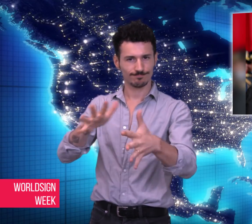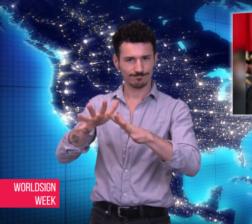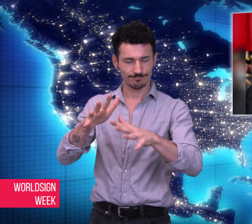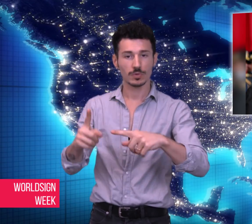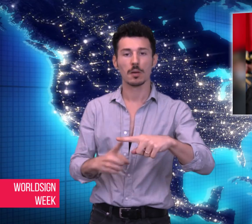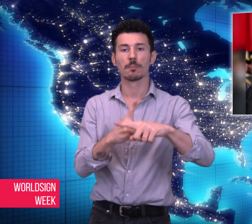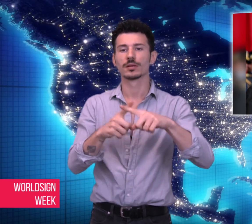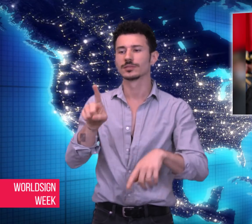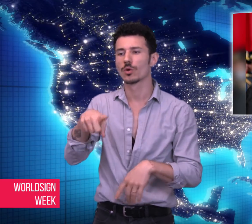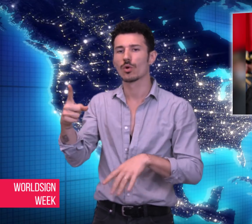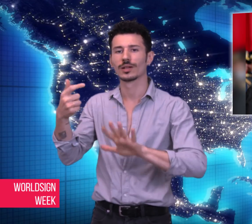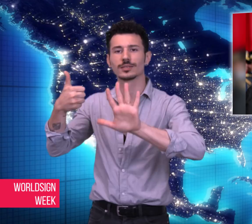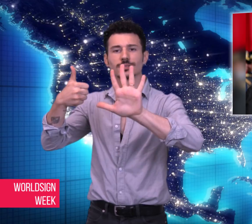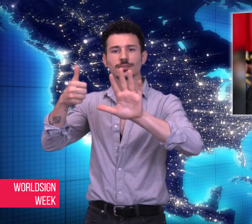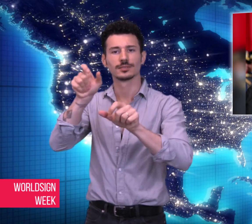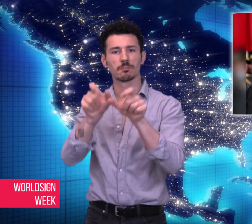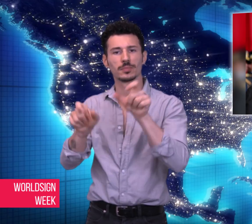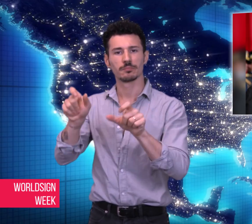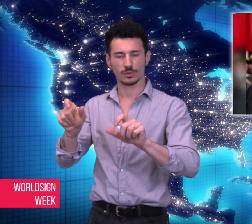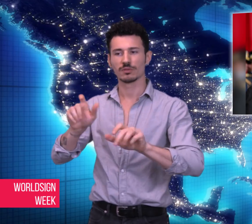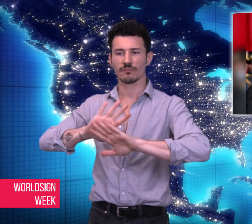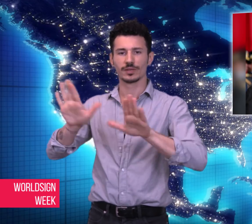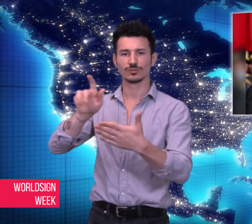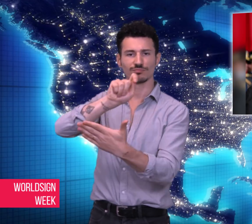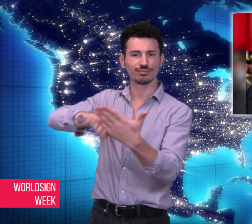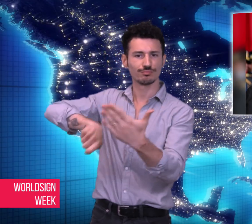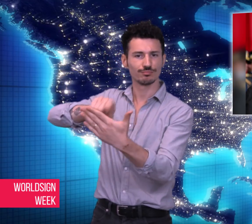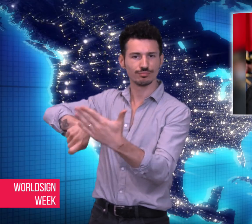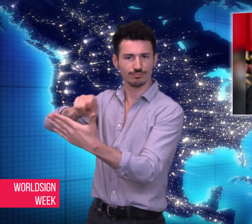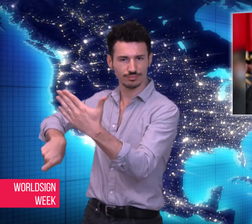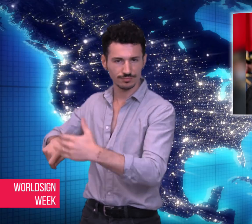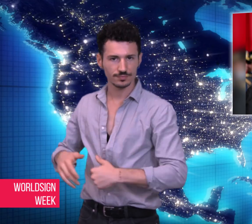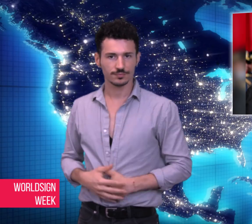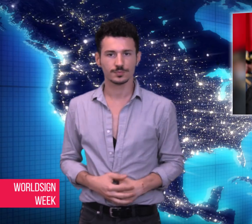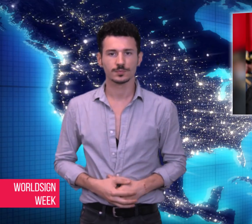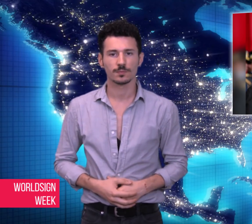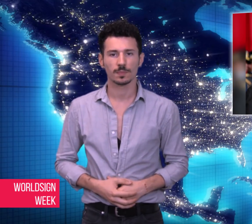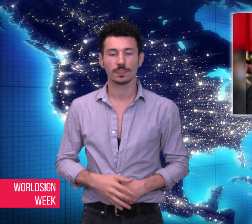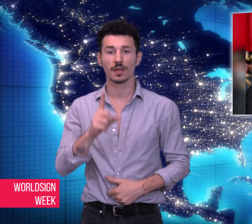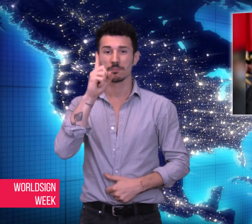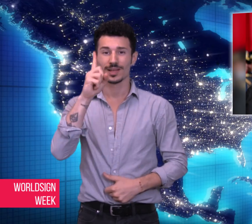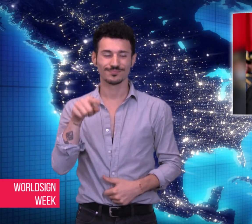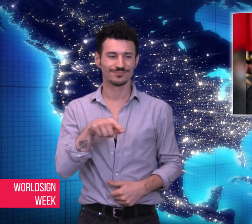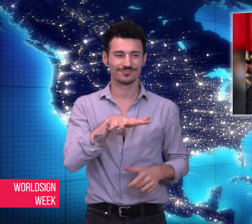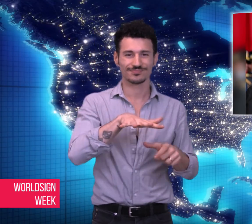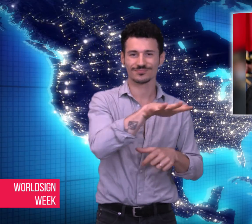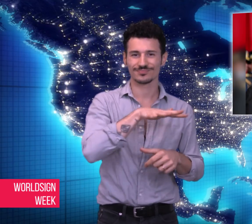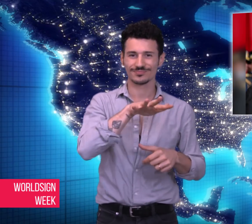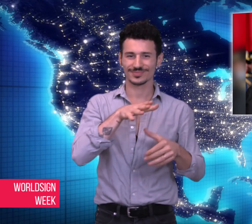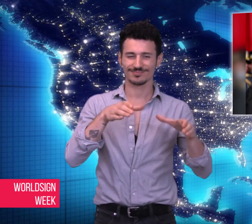captured suspects that used two drones armed with explosives, and that six